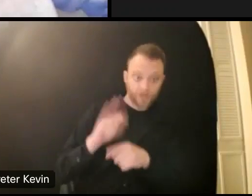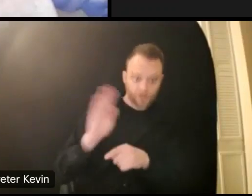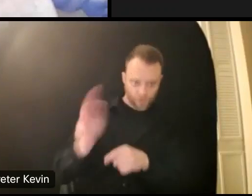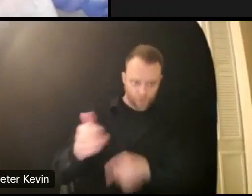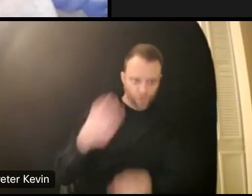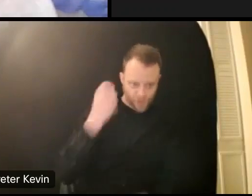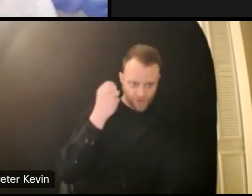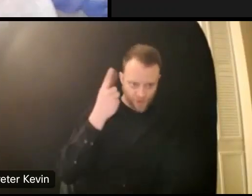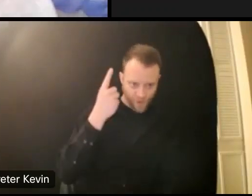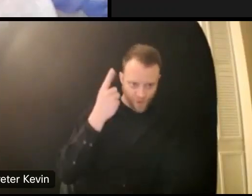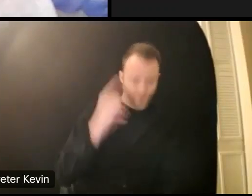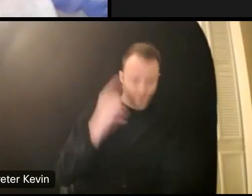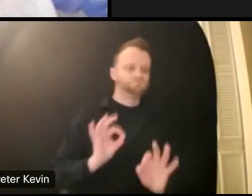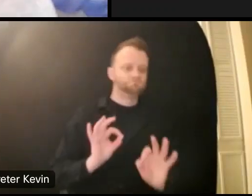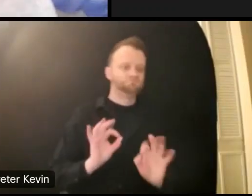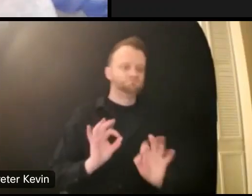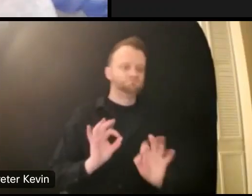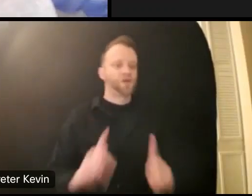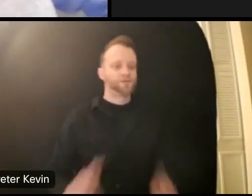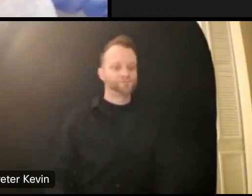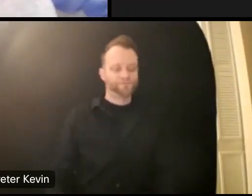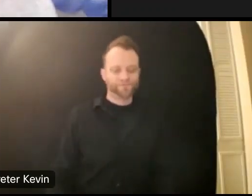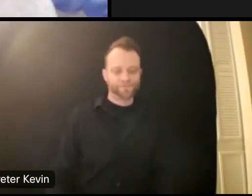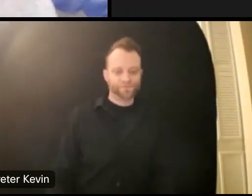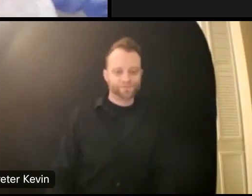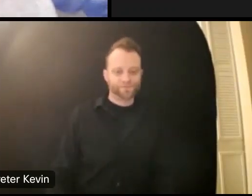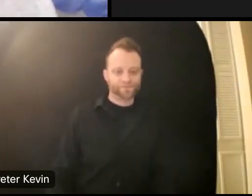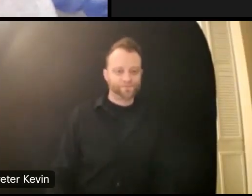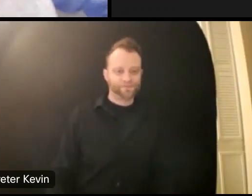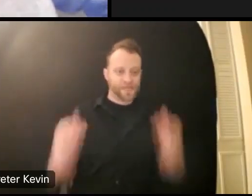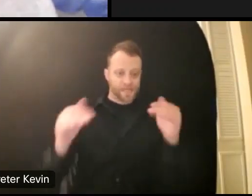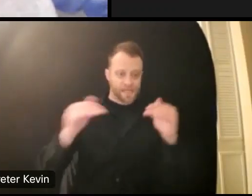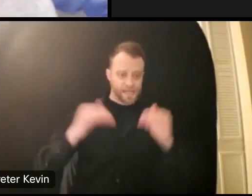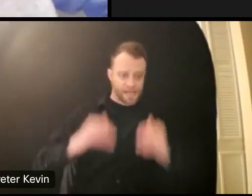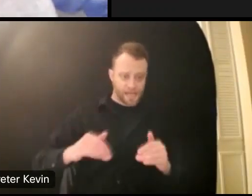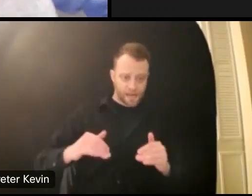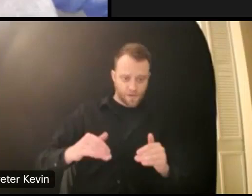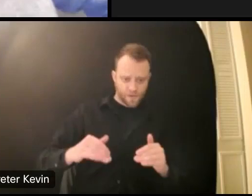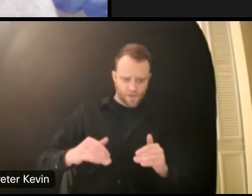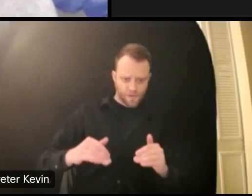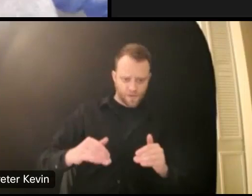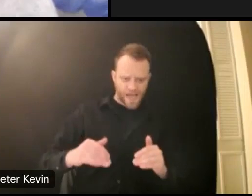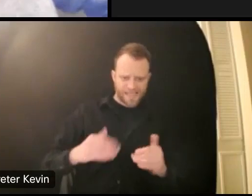okay so we will now go back to Commissioners who I believe still have their hands up. So